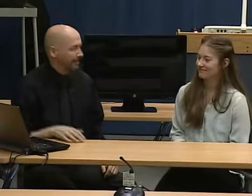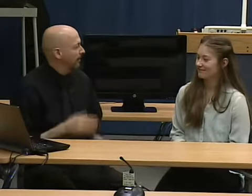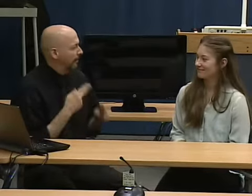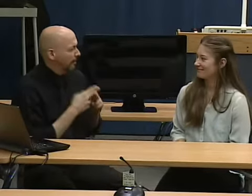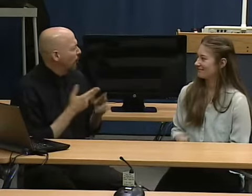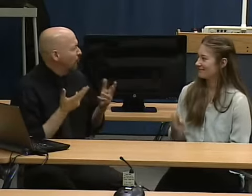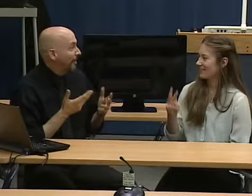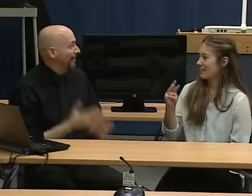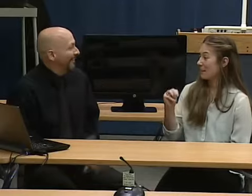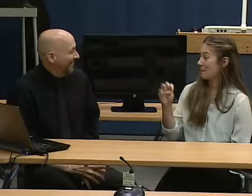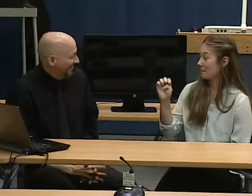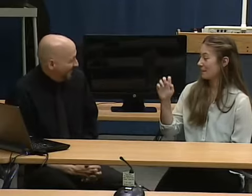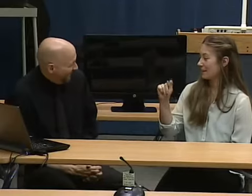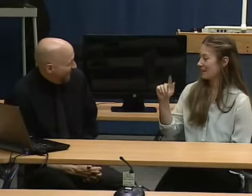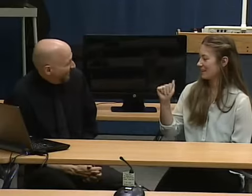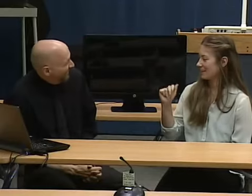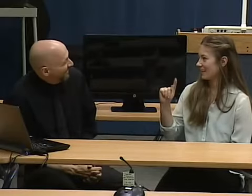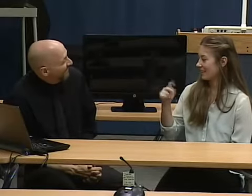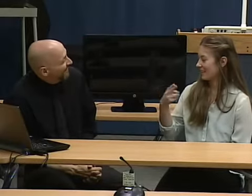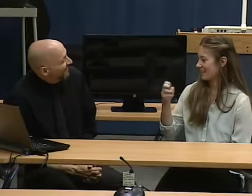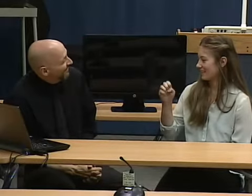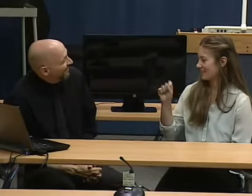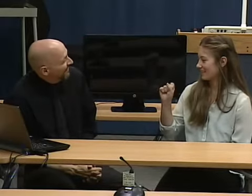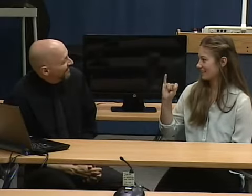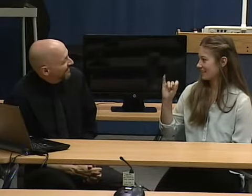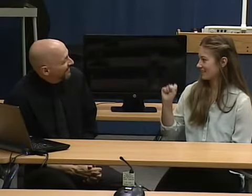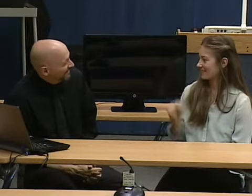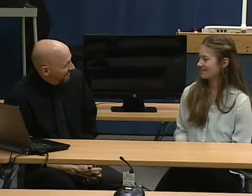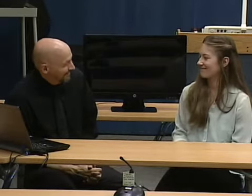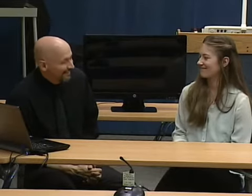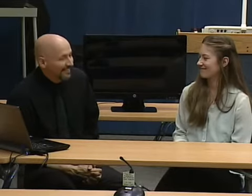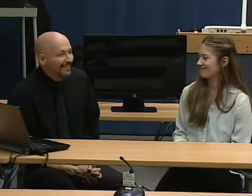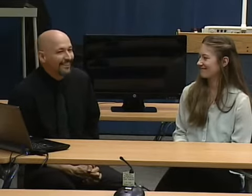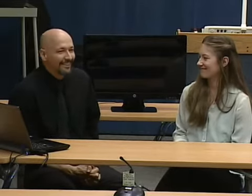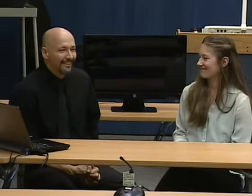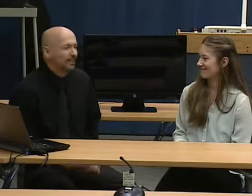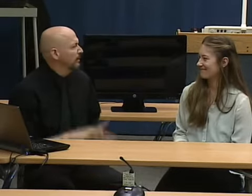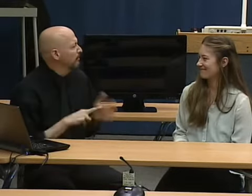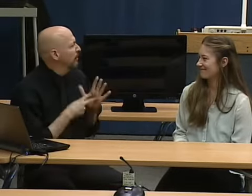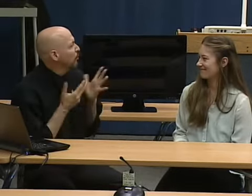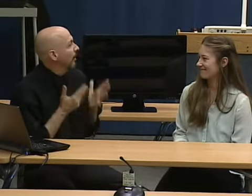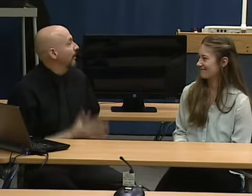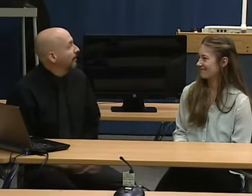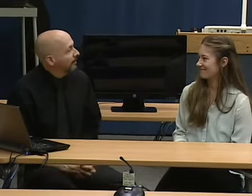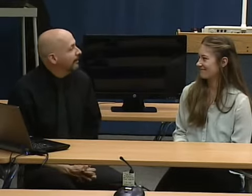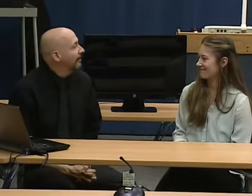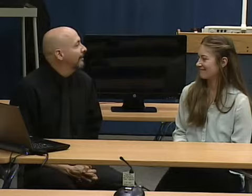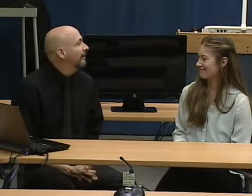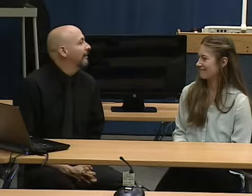What's it called? M-E-T-A-T-H-E-S-I-S What does it mean?